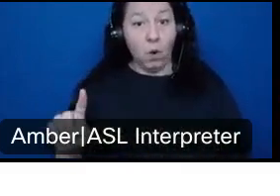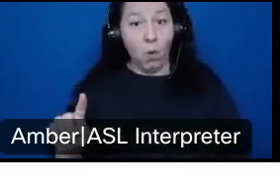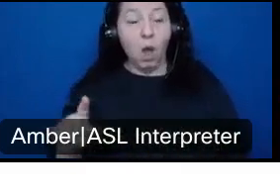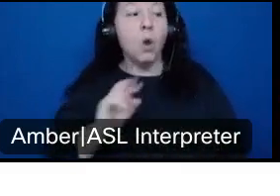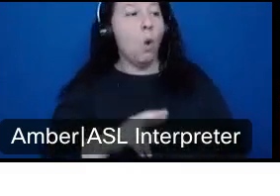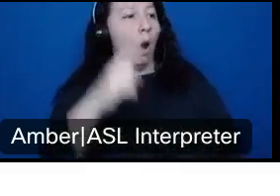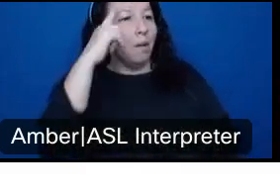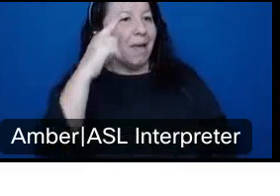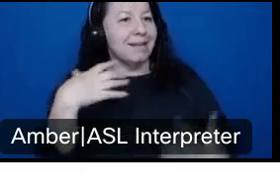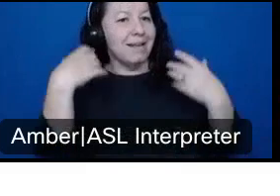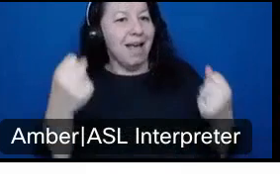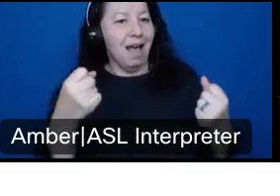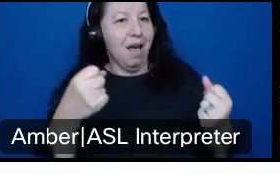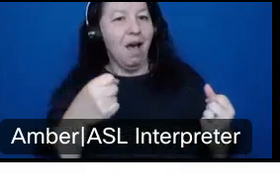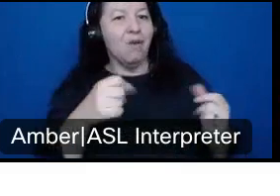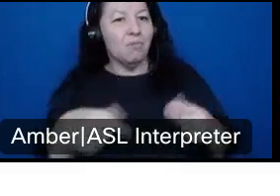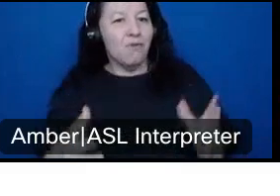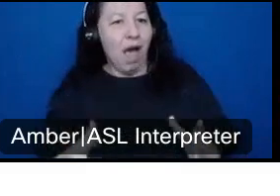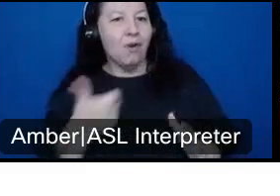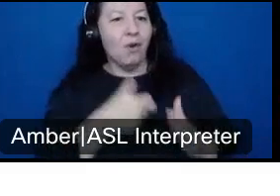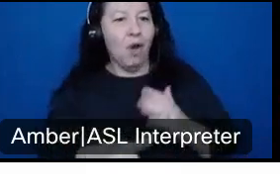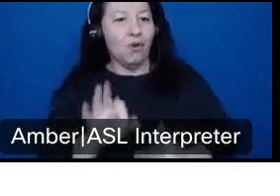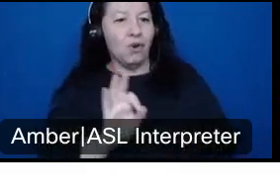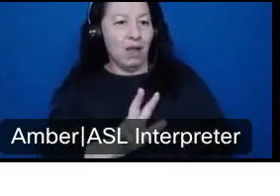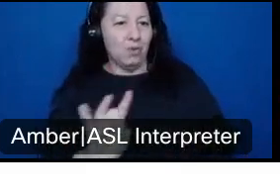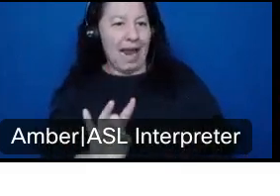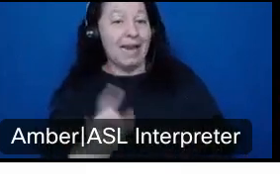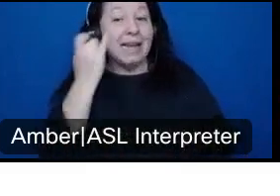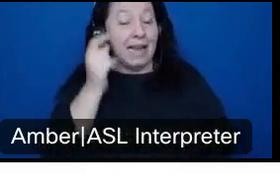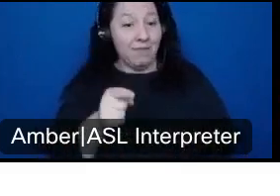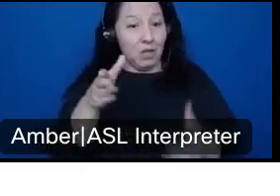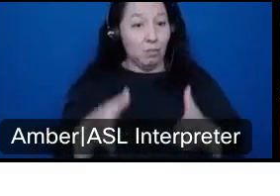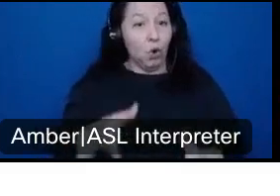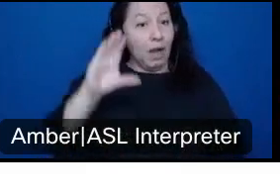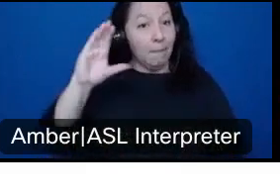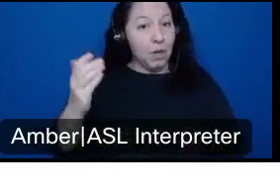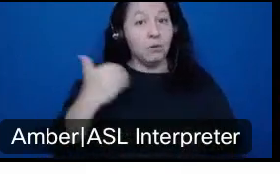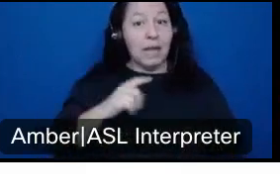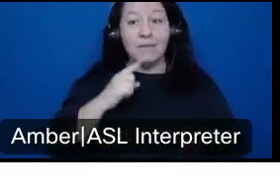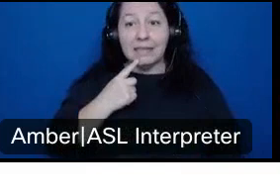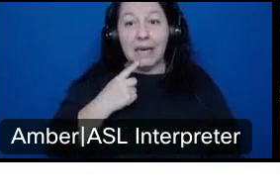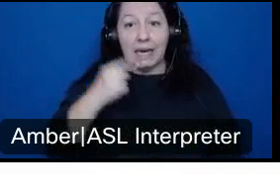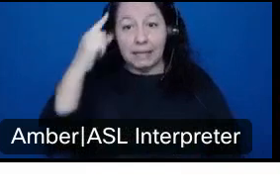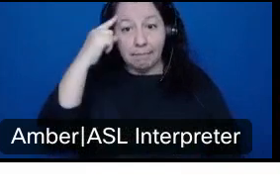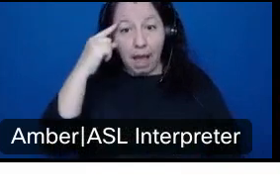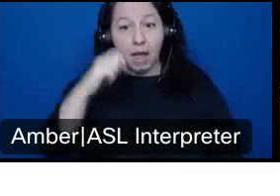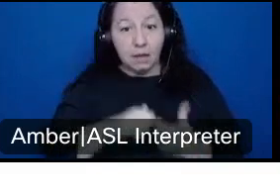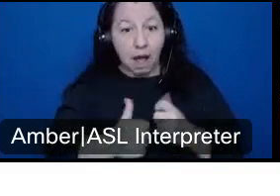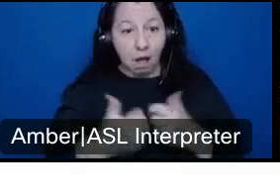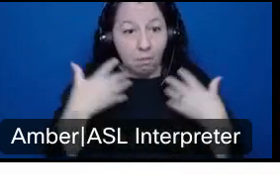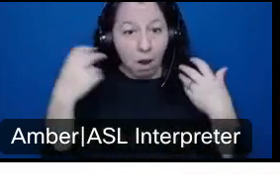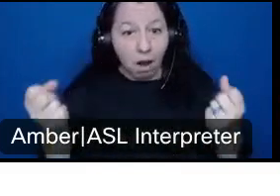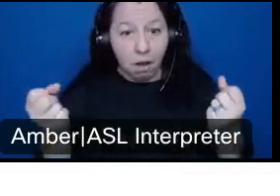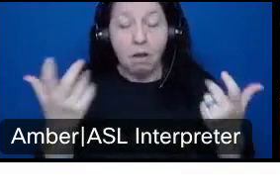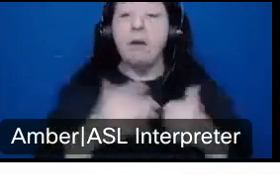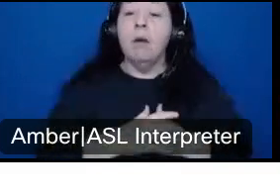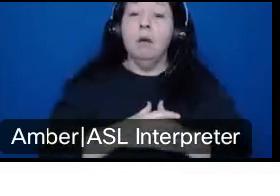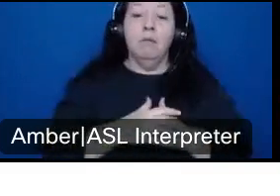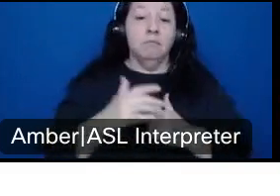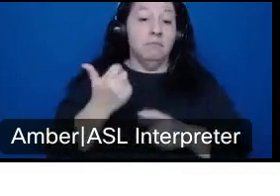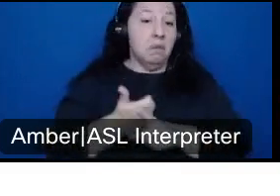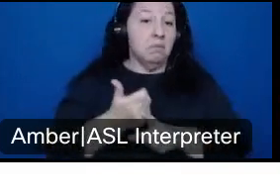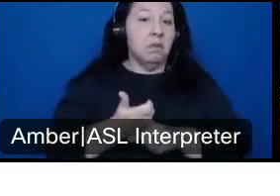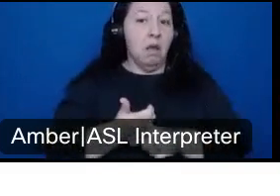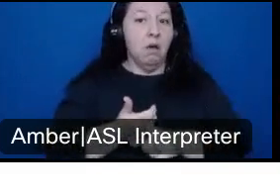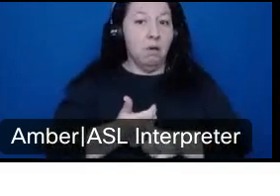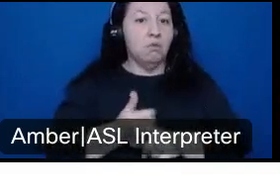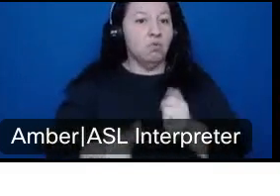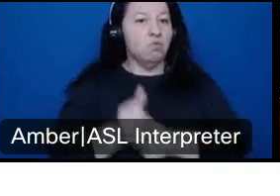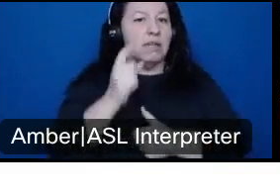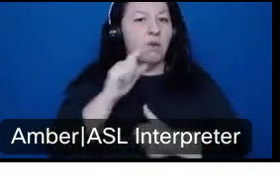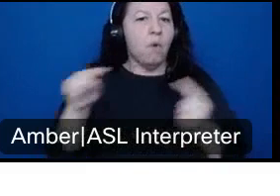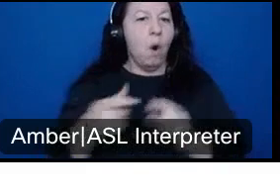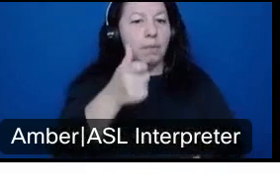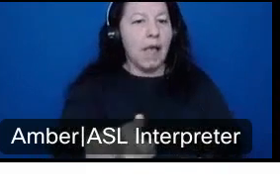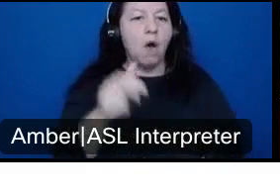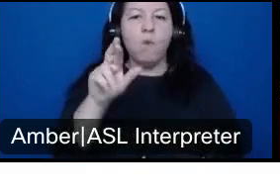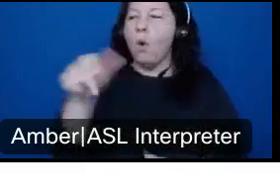if they appear to have a serious mental illness, and that they are of harm to themselves or to others and really the way I hear it. And the reason. it and the reason